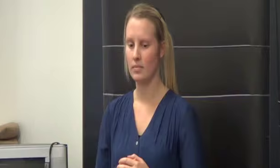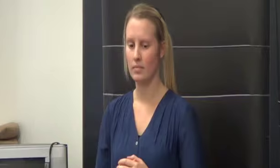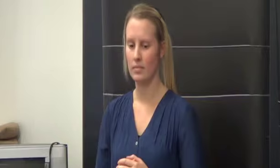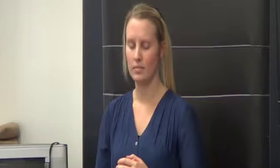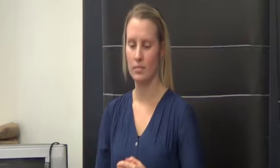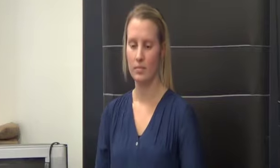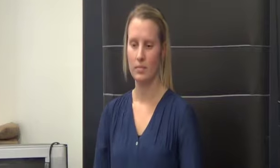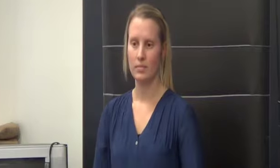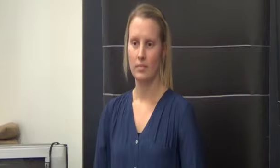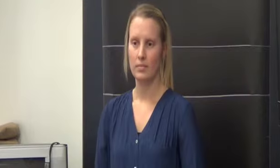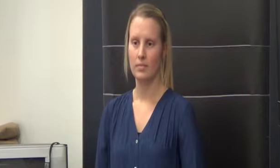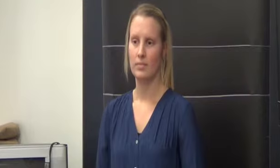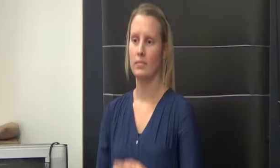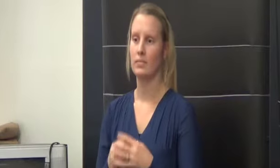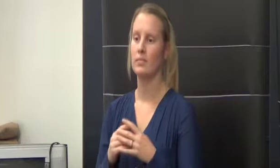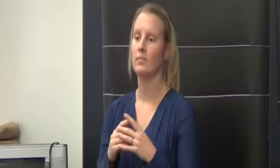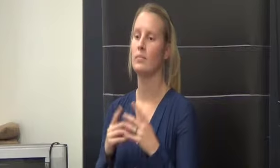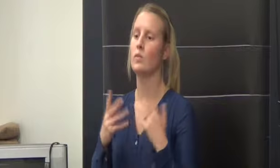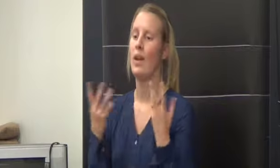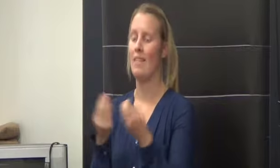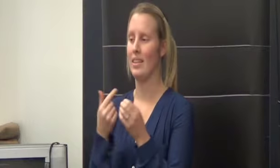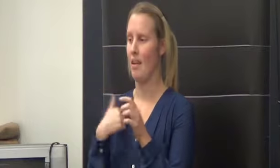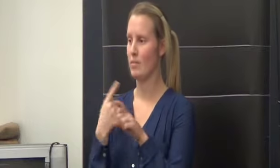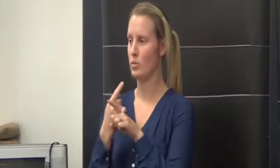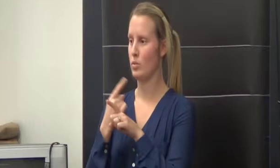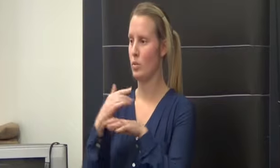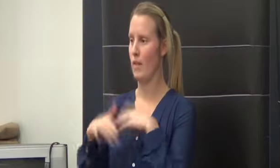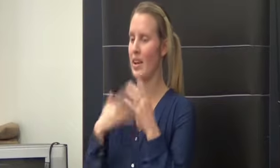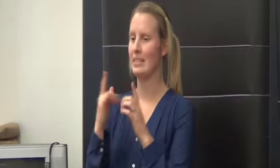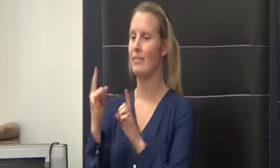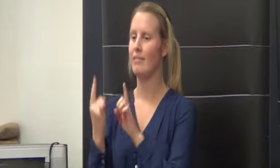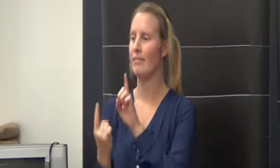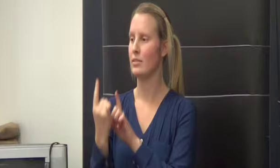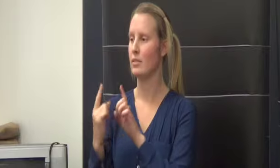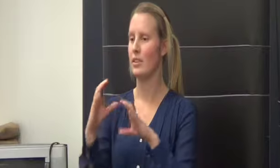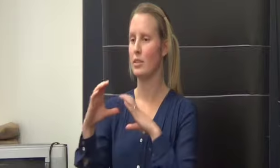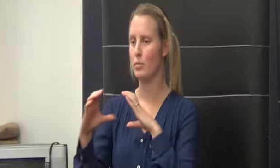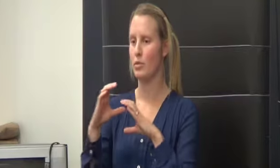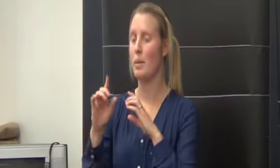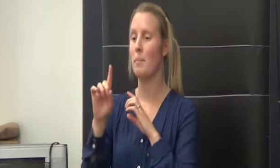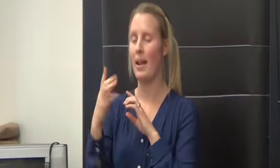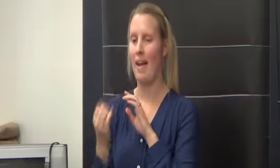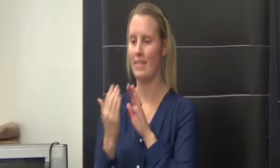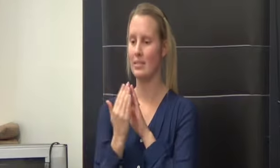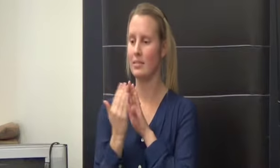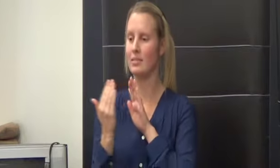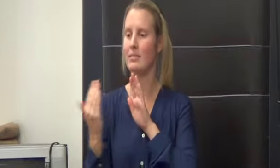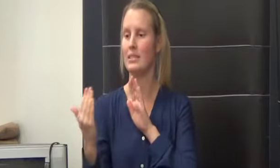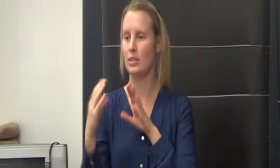So all the things I've talked about are with face to face communication but then there's also distance communication, when you're not in front of someone.